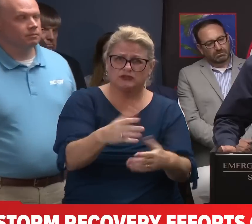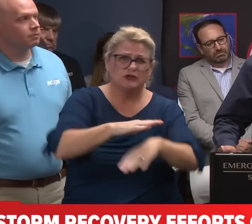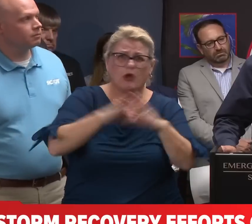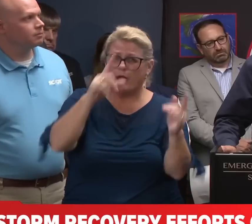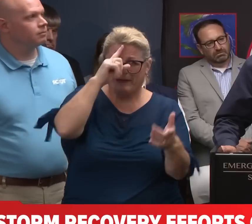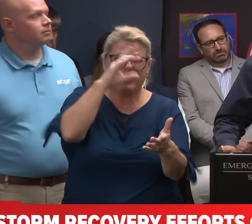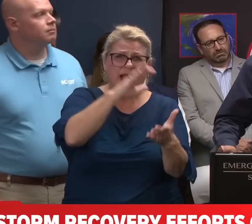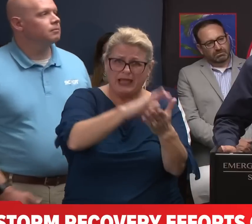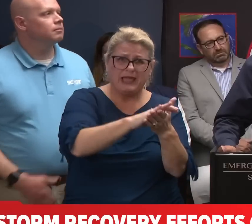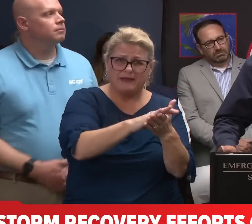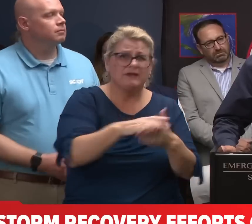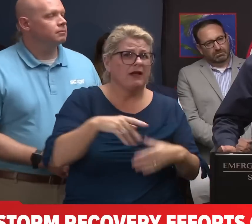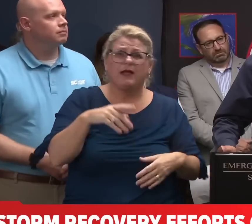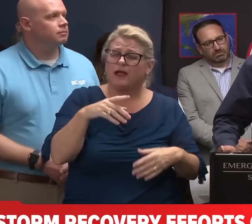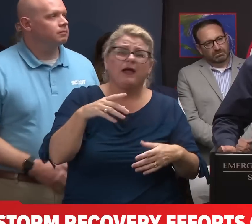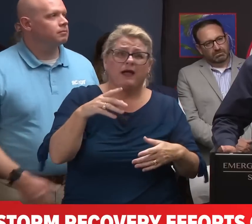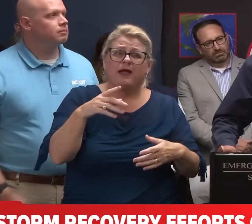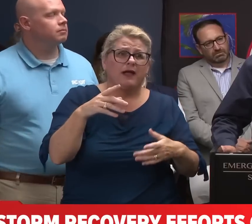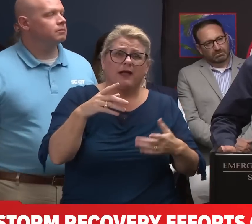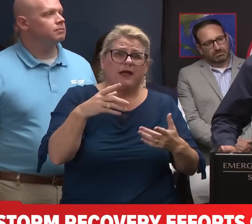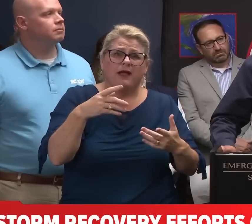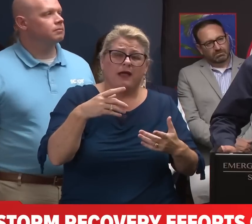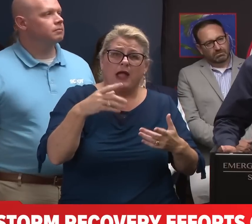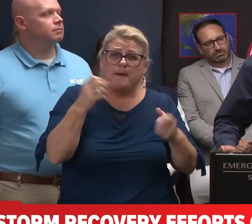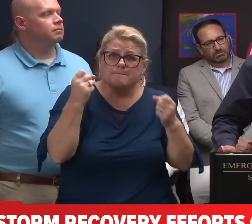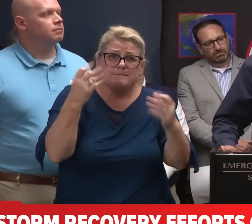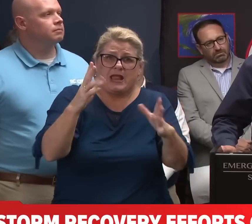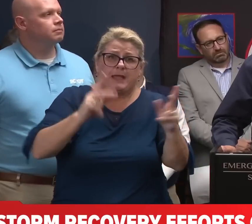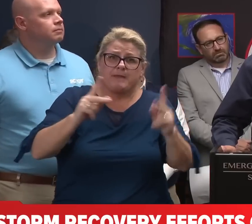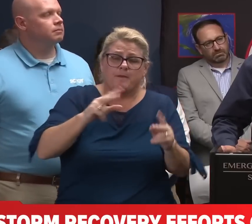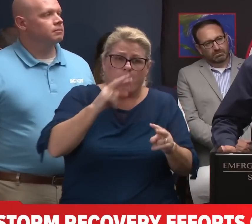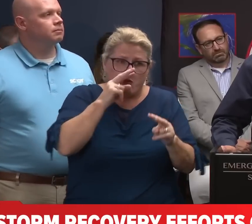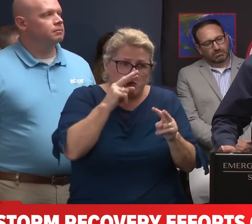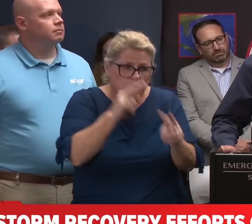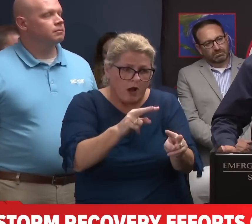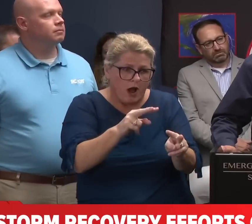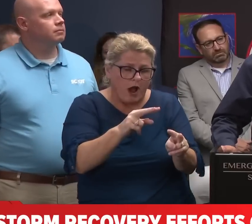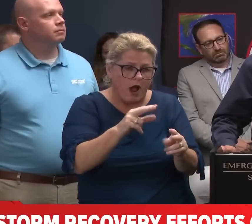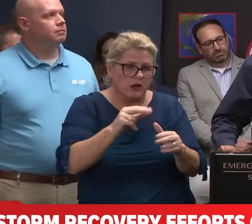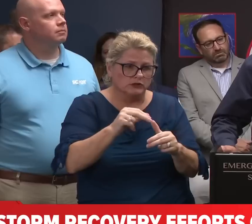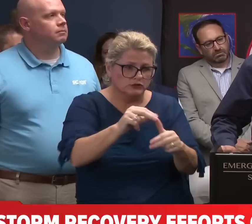they were wall to wall watching this, this storm and, and trying to